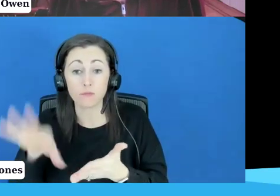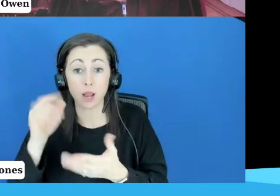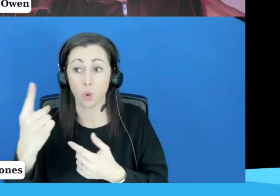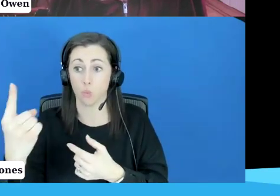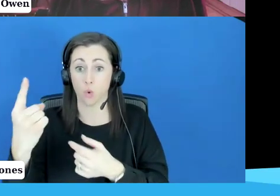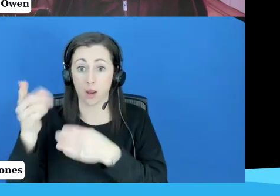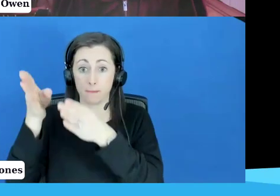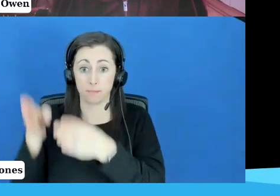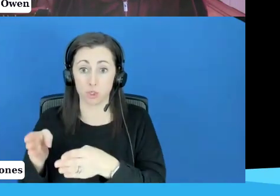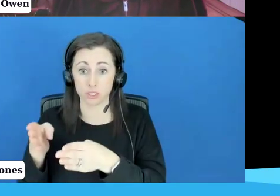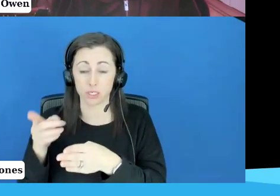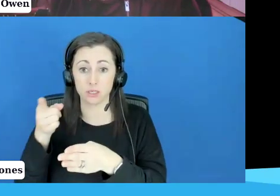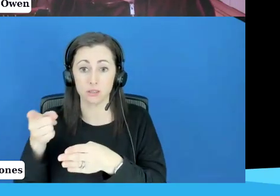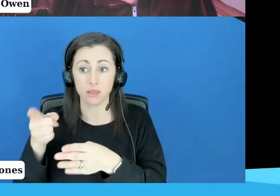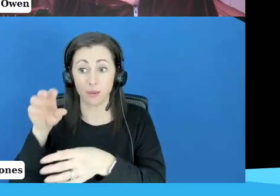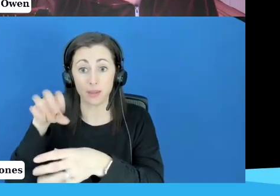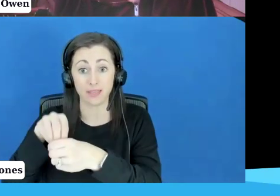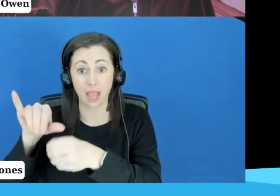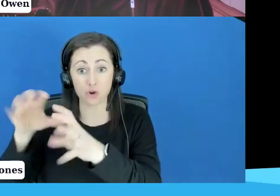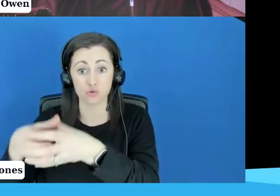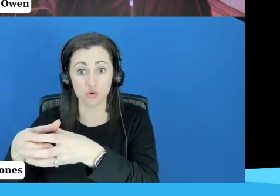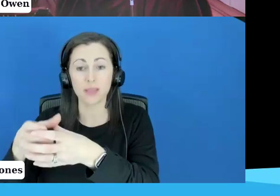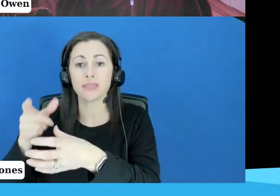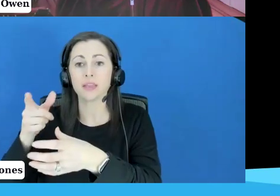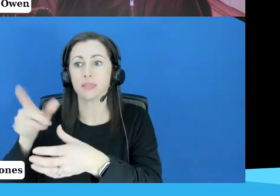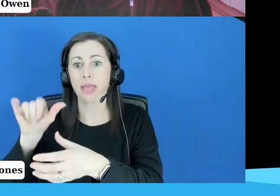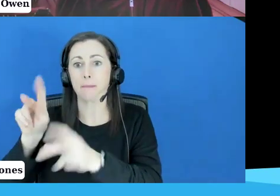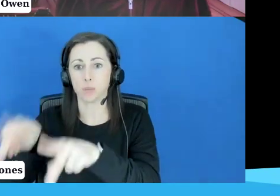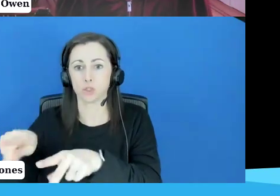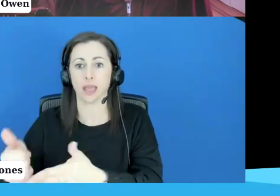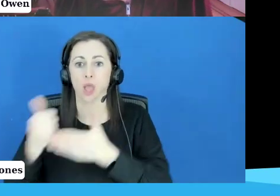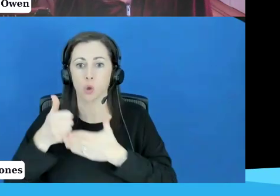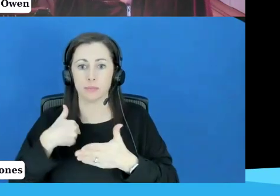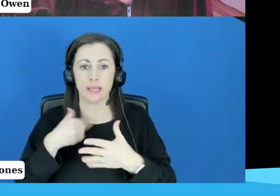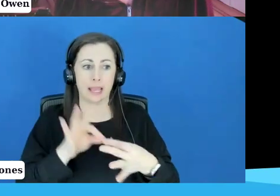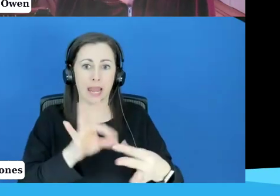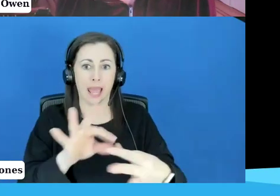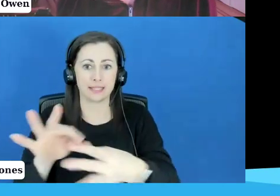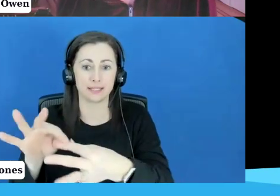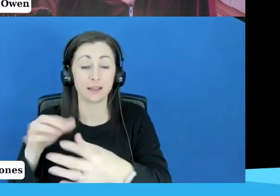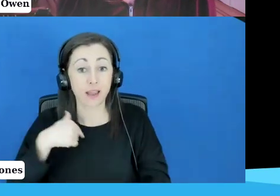that was kind of in that group that helped me connect. I actually found Anna last year